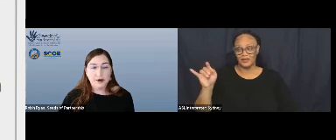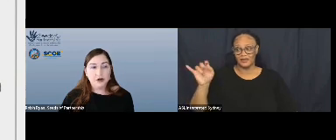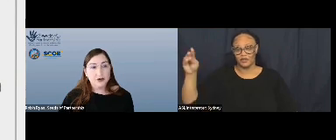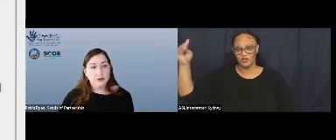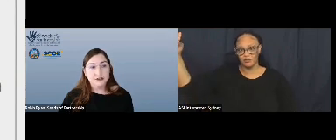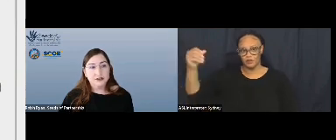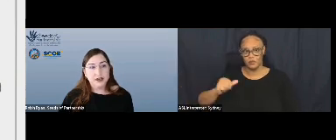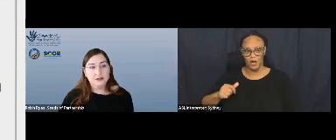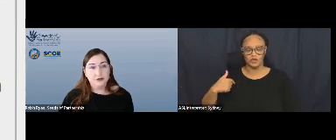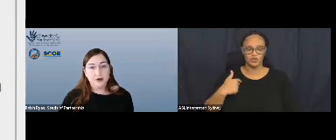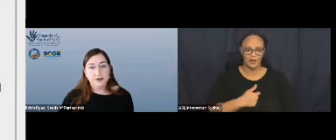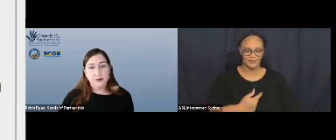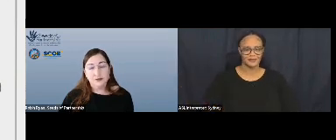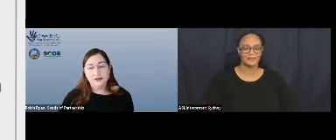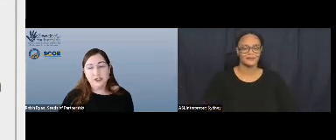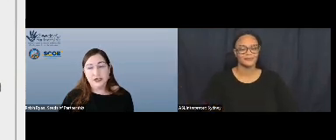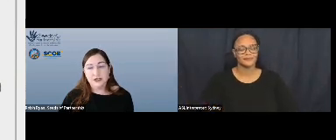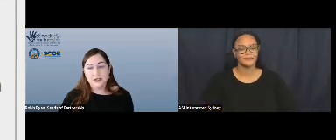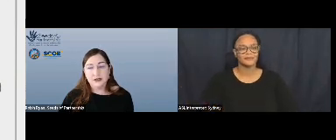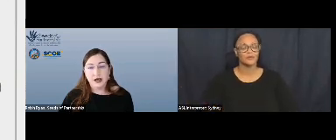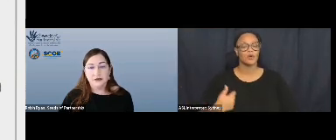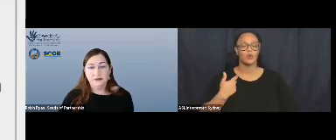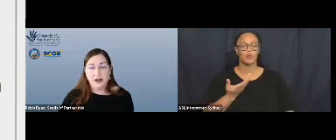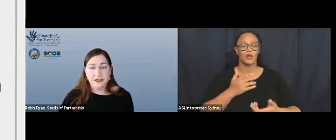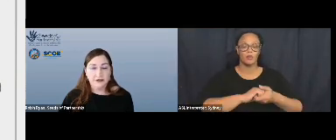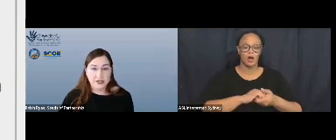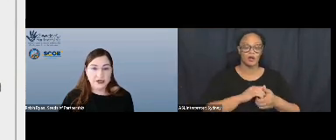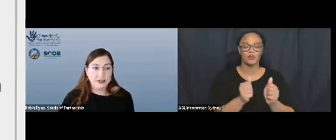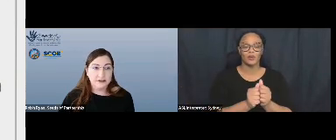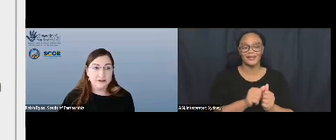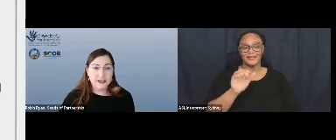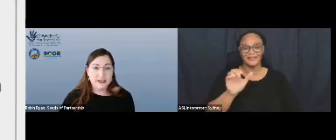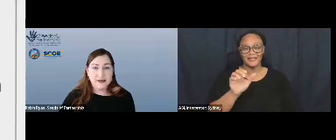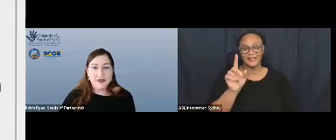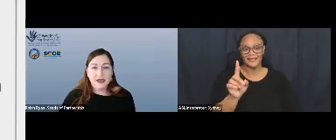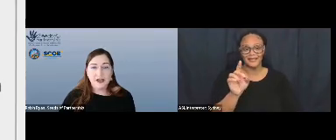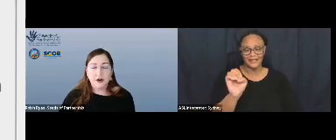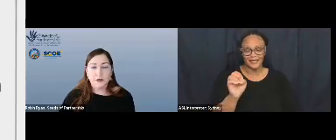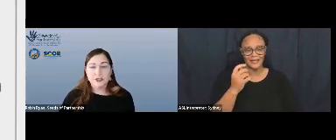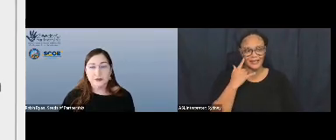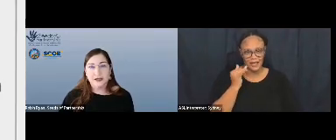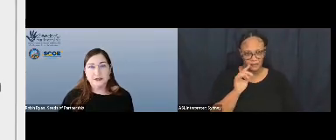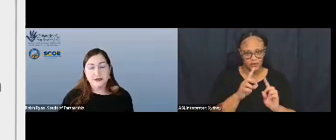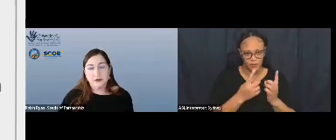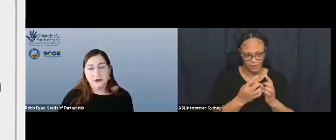We partner with California Department of Education on a variety of initiatives and our work spans